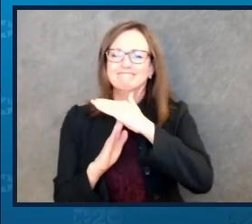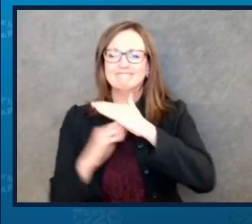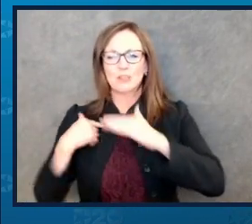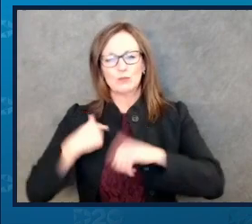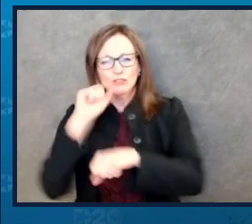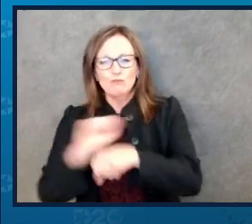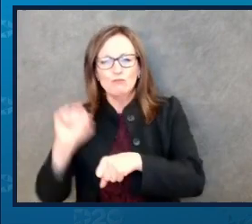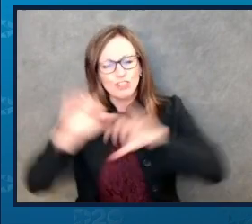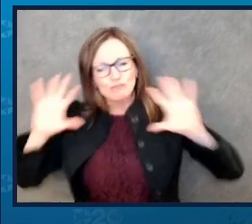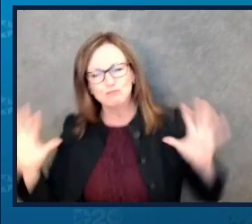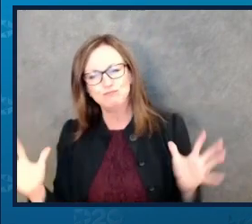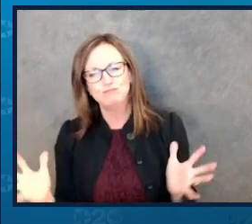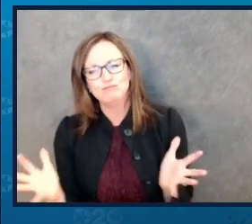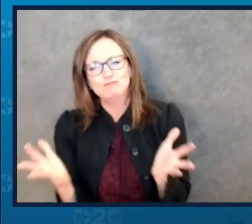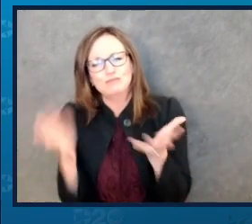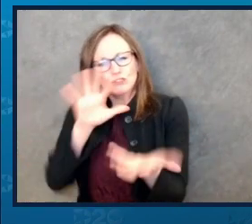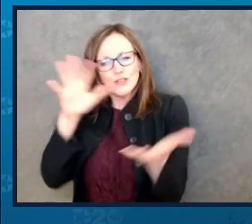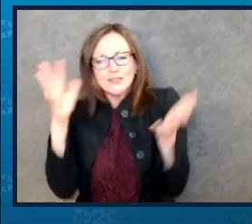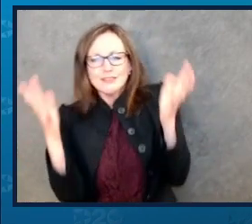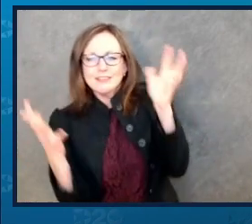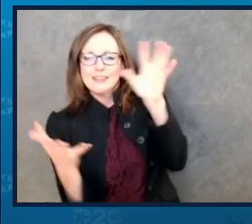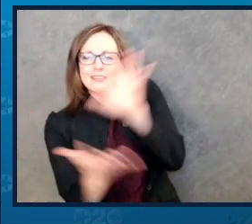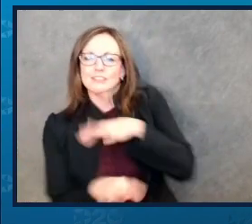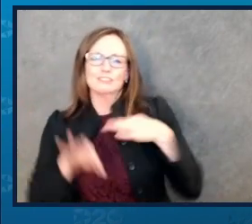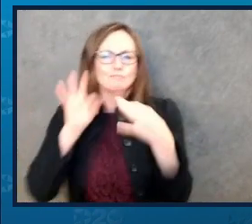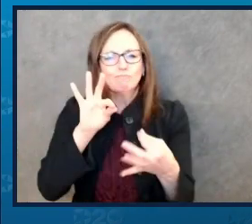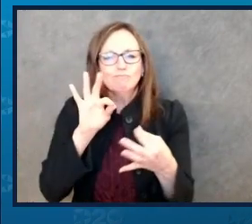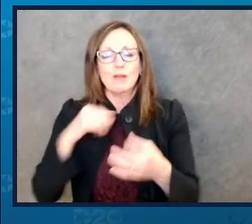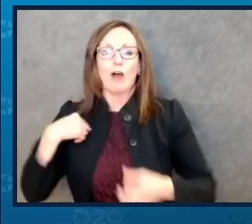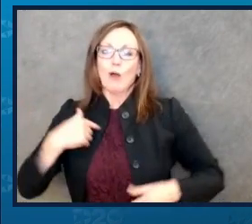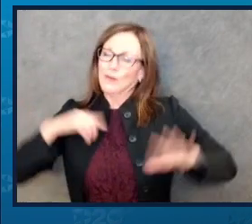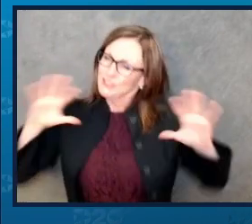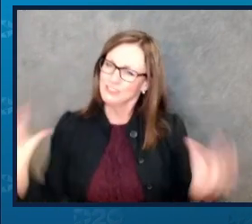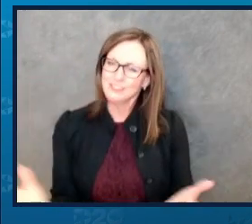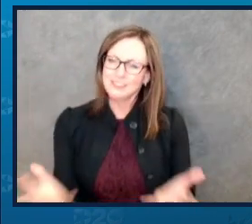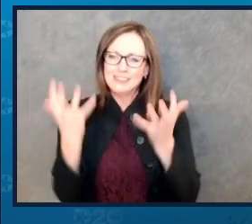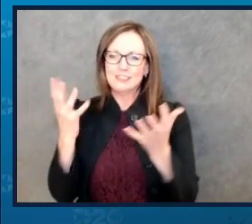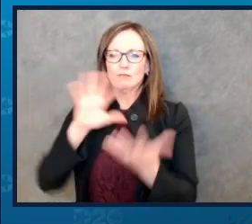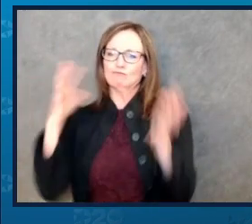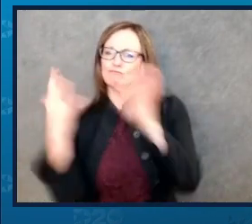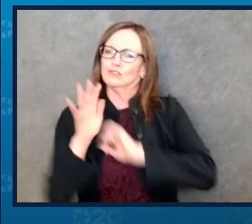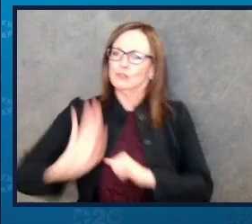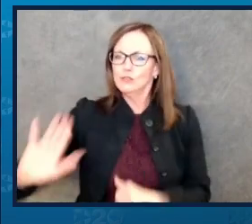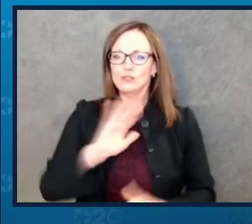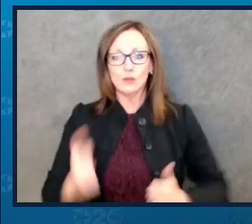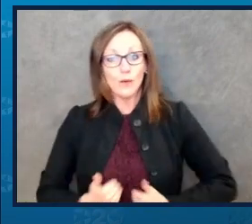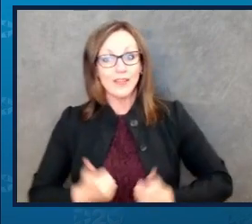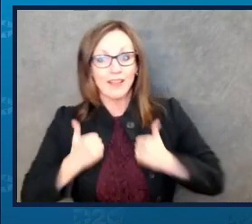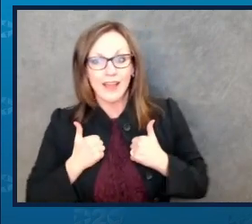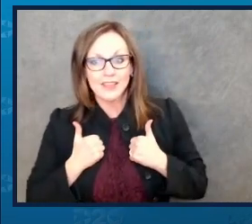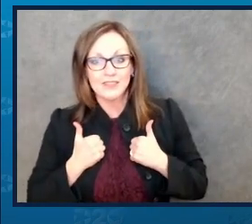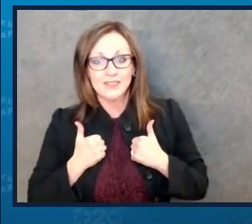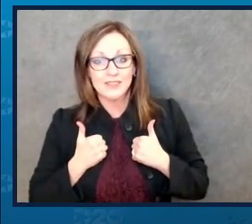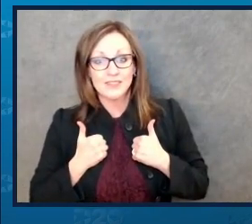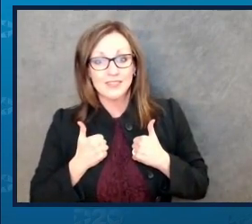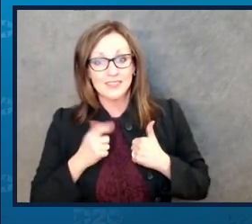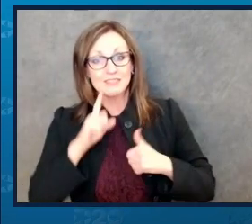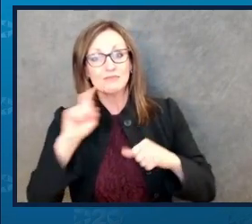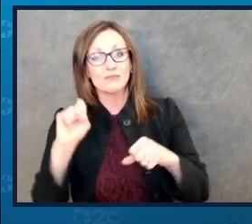WE'RE FIGHTING FOR OUR LIVES. AND RIGHT NOW, THAT FIGHT IS